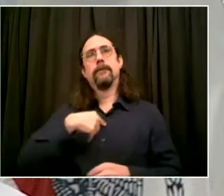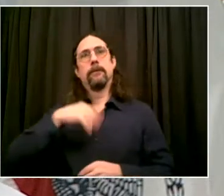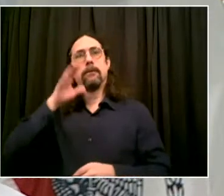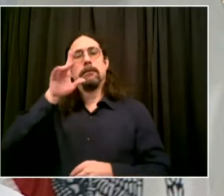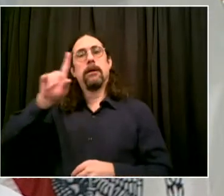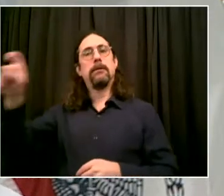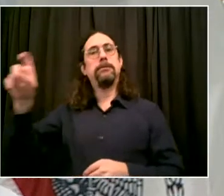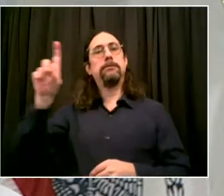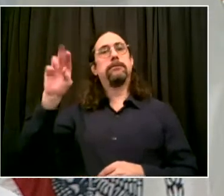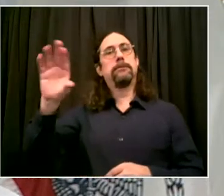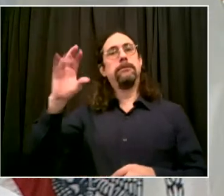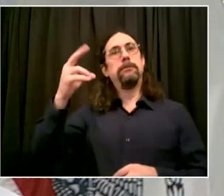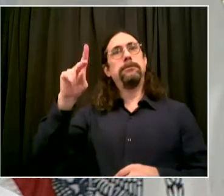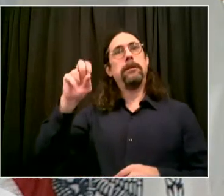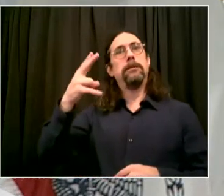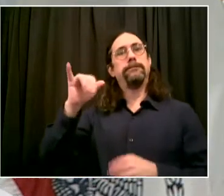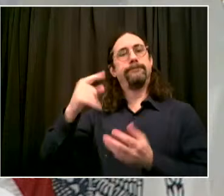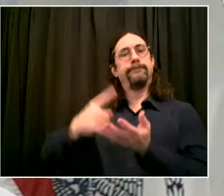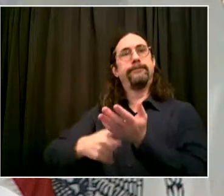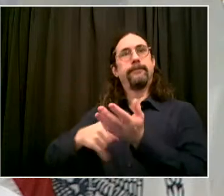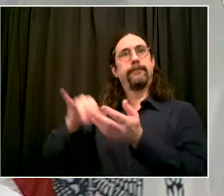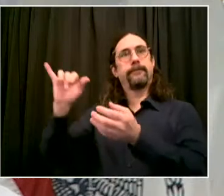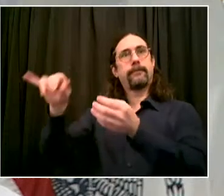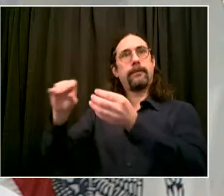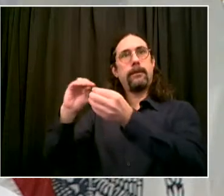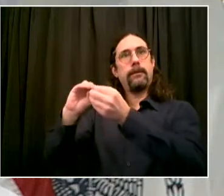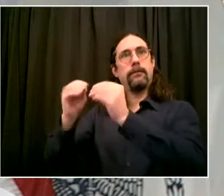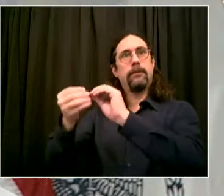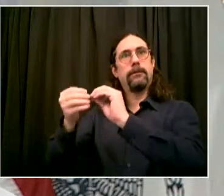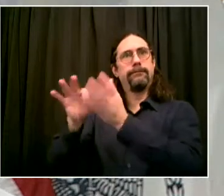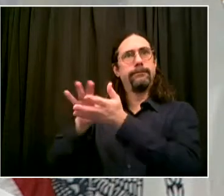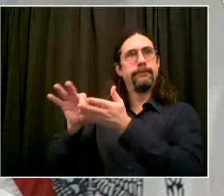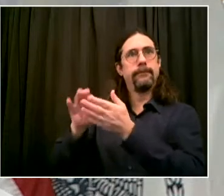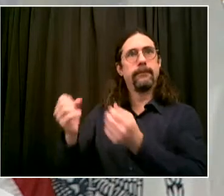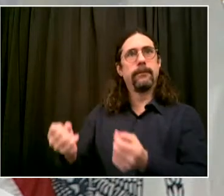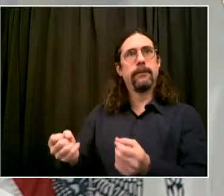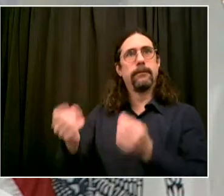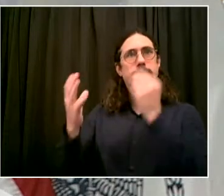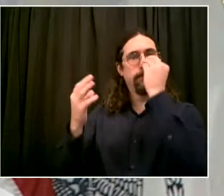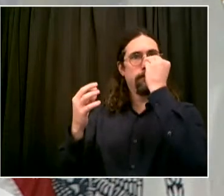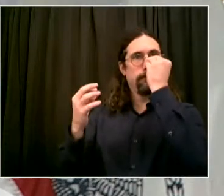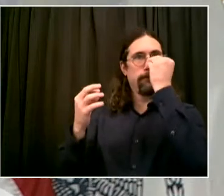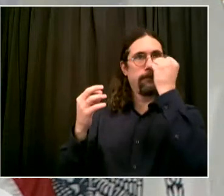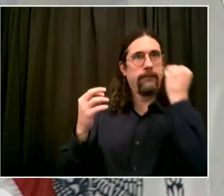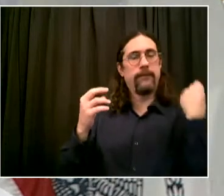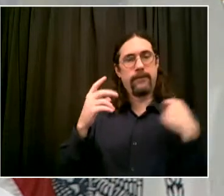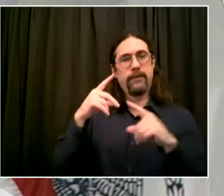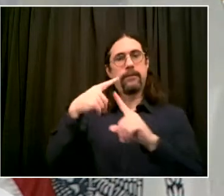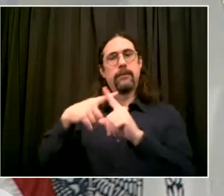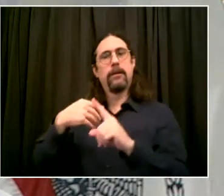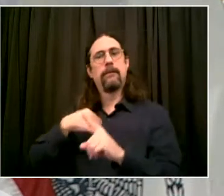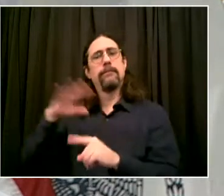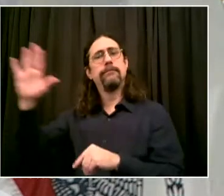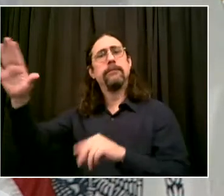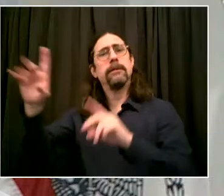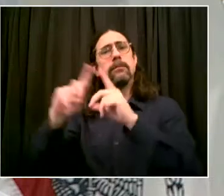DR. CHOKSHI ABOUT WHAT THE NUMBERS ARE LOOKING AT RIGHT NOW. I'M JUST GOING TO HOLD UP A SUMMARY FROM THE DEPARTMENT OF HEALTH WEBSITE.